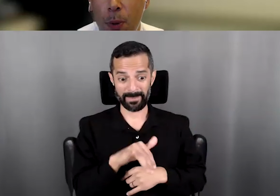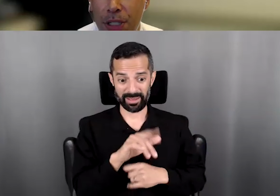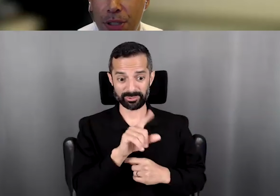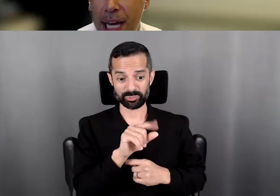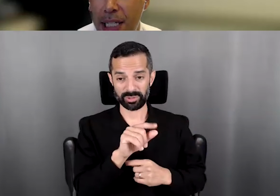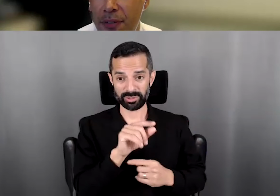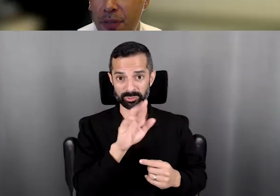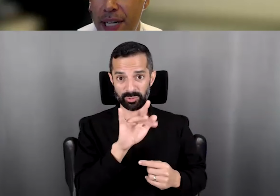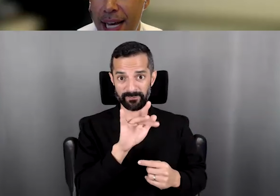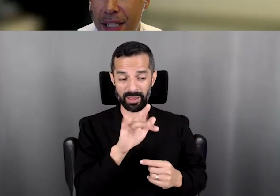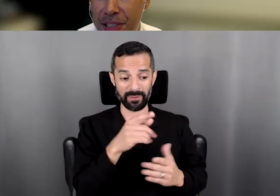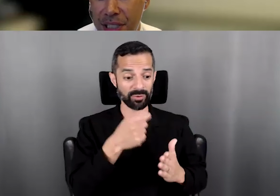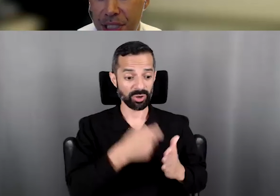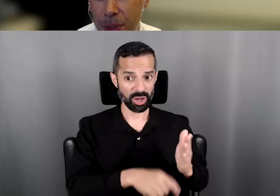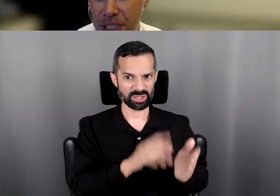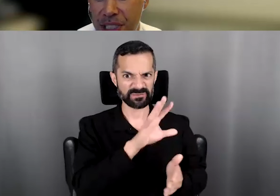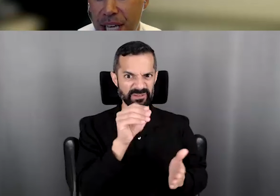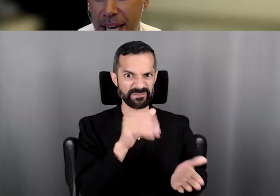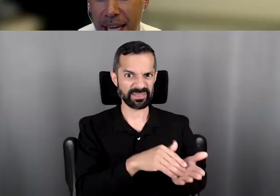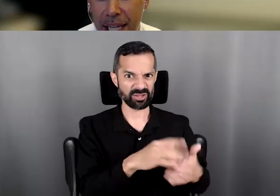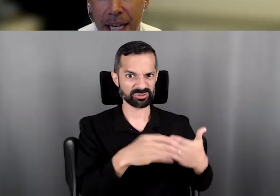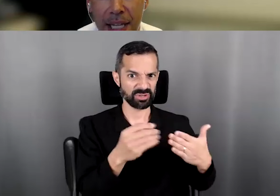But when we do that level of analysis and we see, hey,